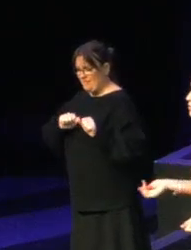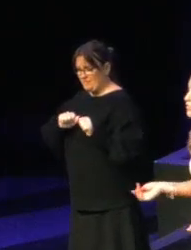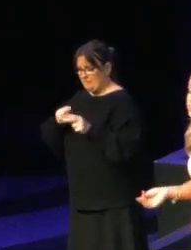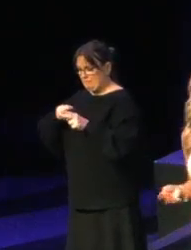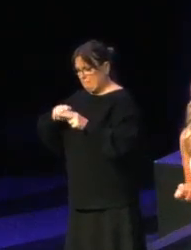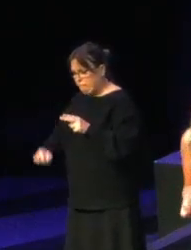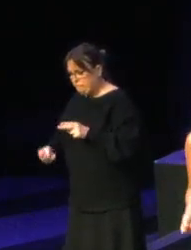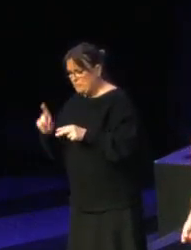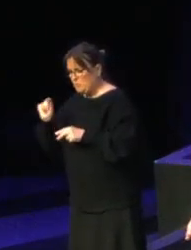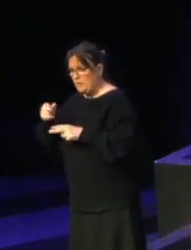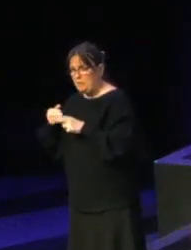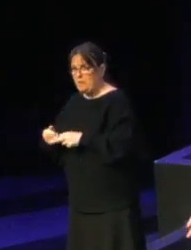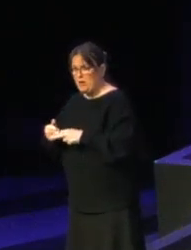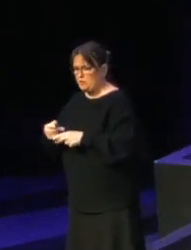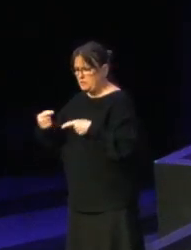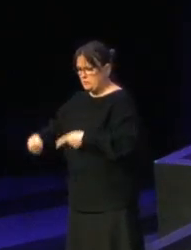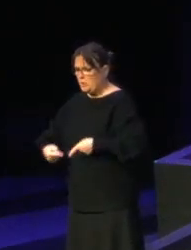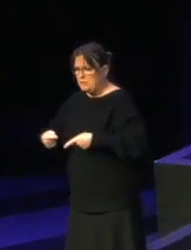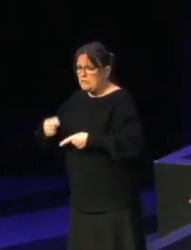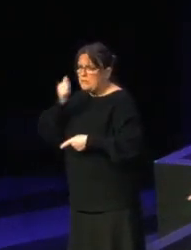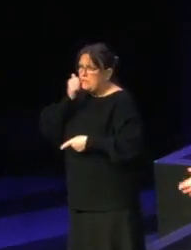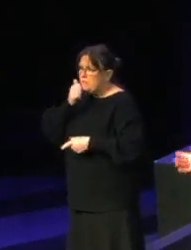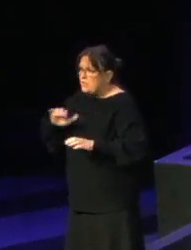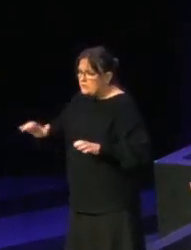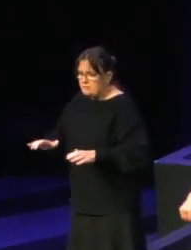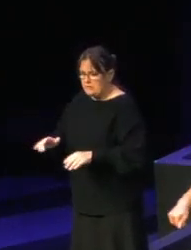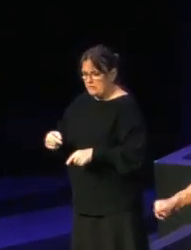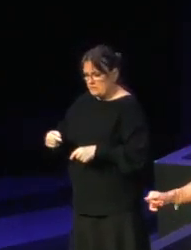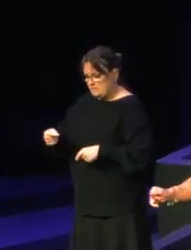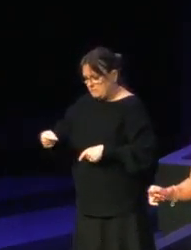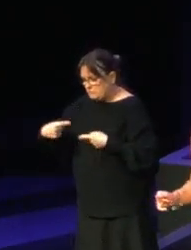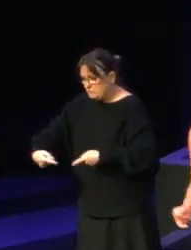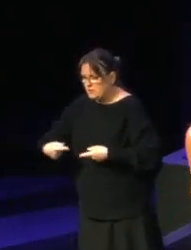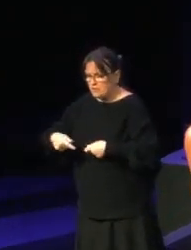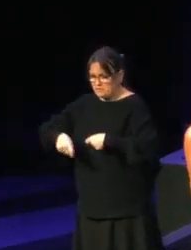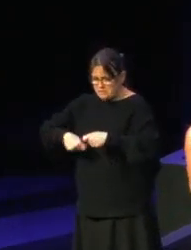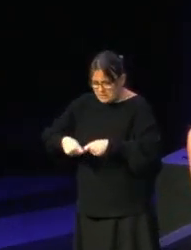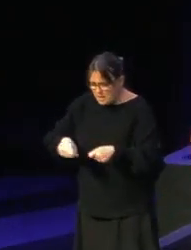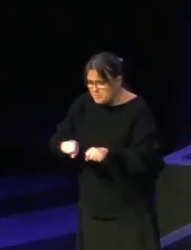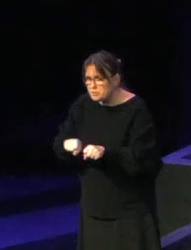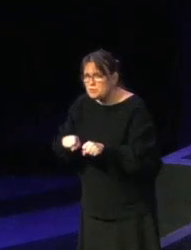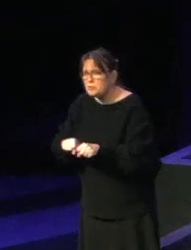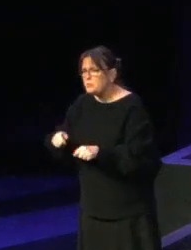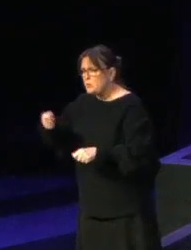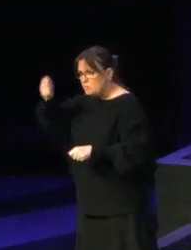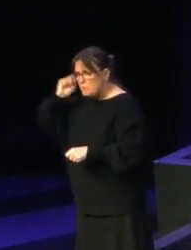down struggling to do everyday activities. Tying my shoes, brushing my hair and just walking from